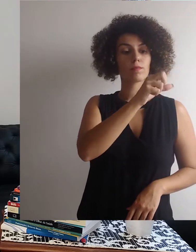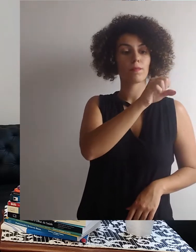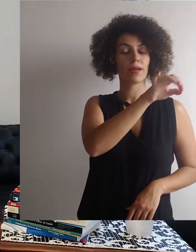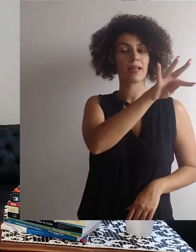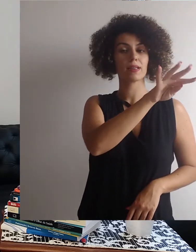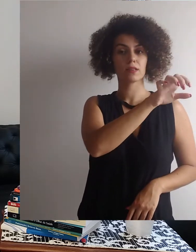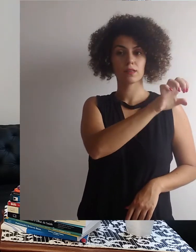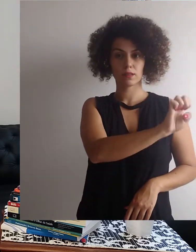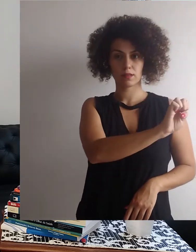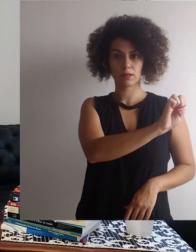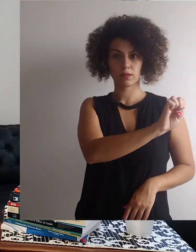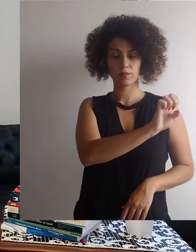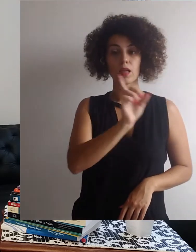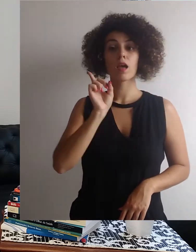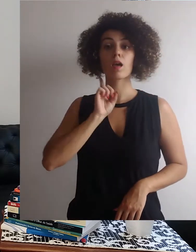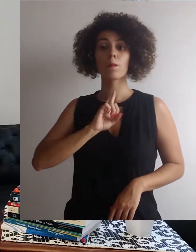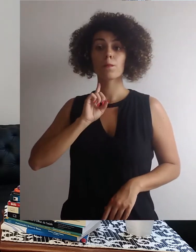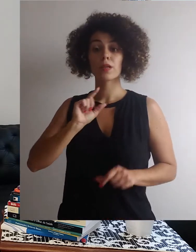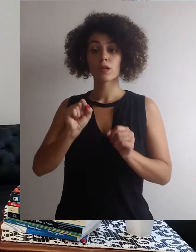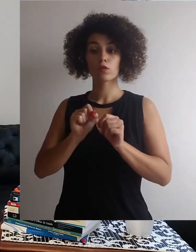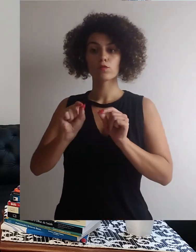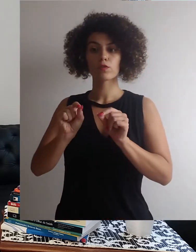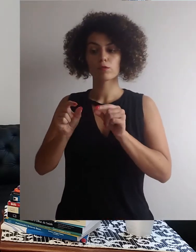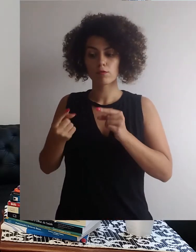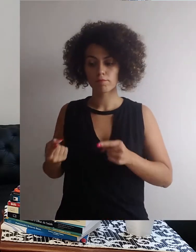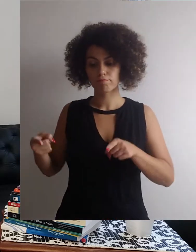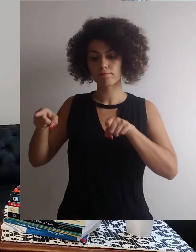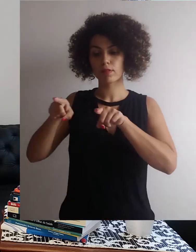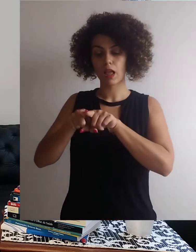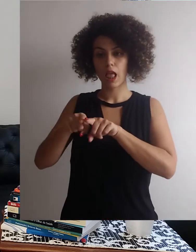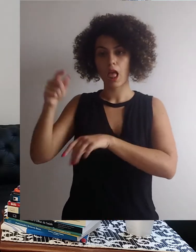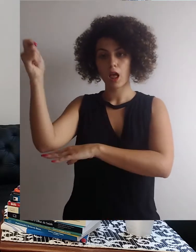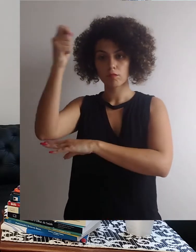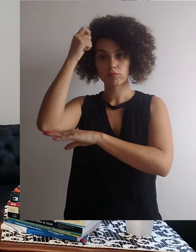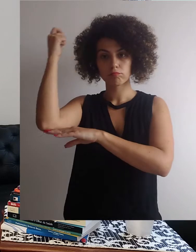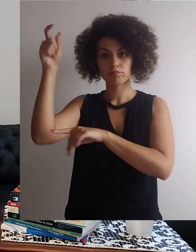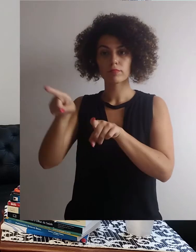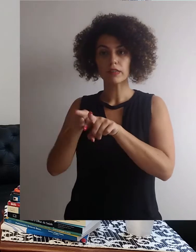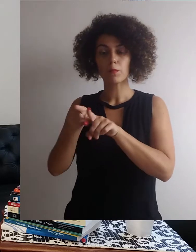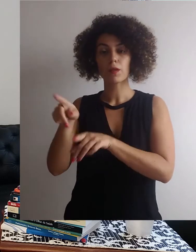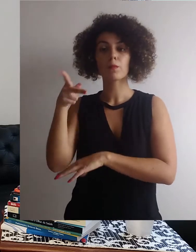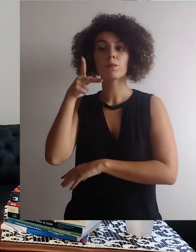Prestes as their candidate for the presidency. Then the oligarchies from Minas allied themselves with the gauchos